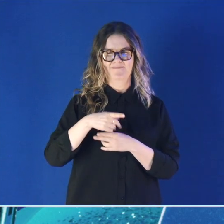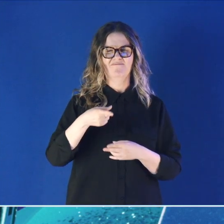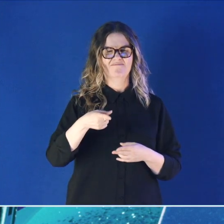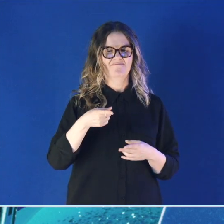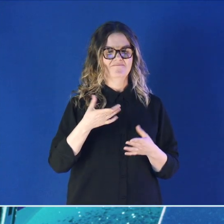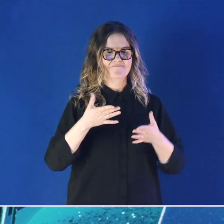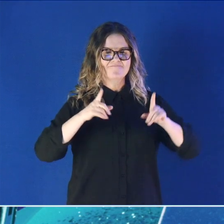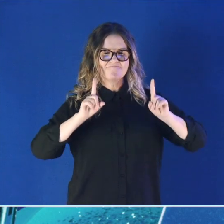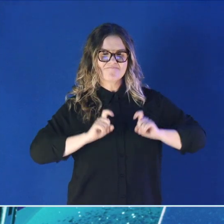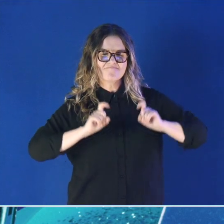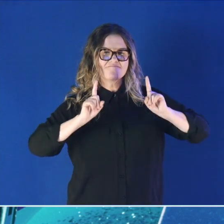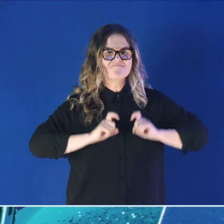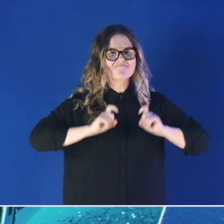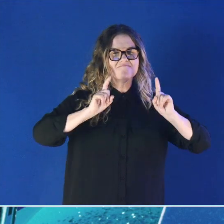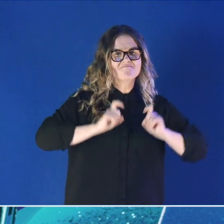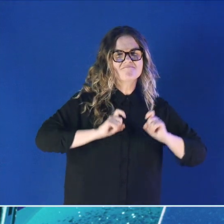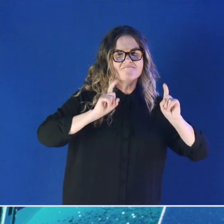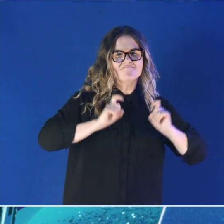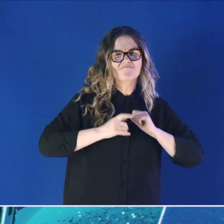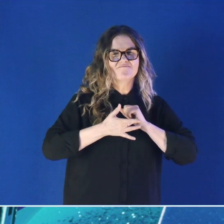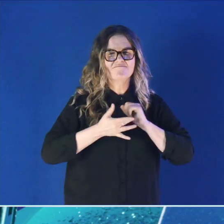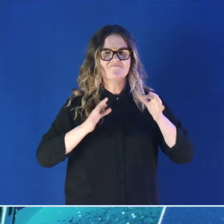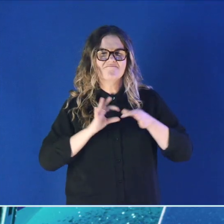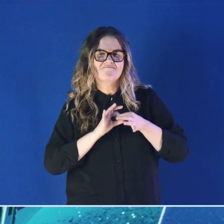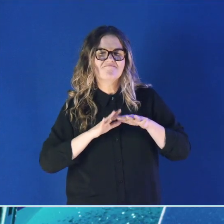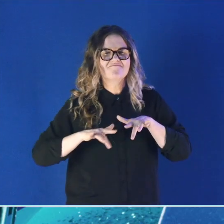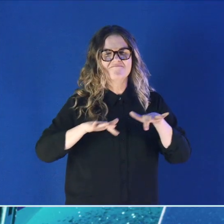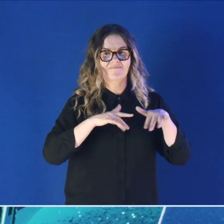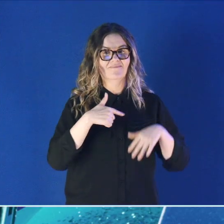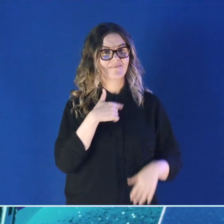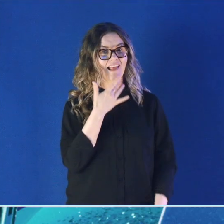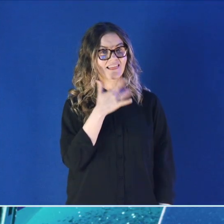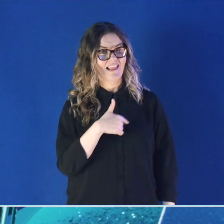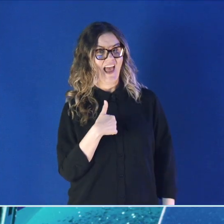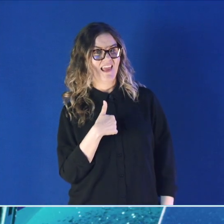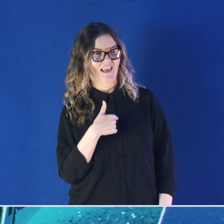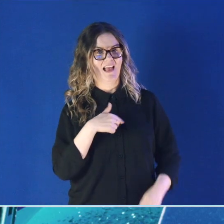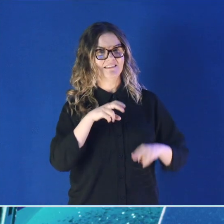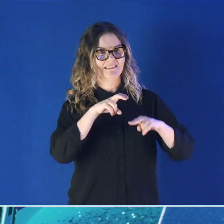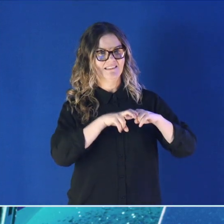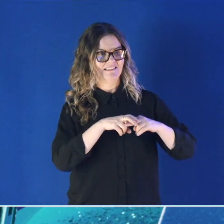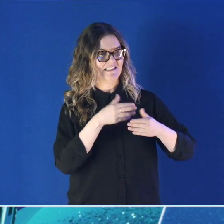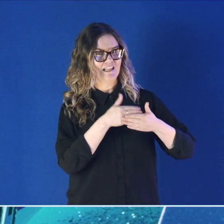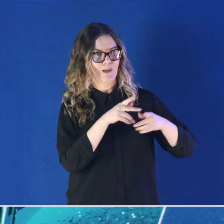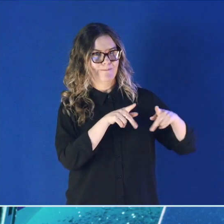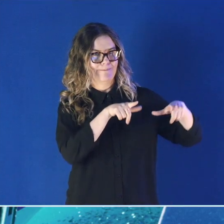of people that had these devices and their partners were there.